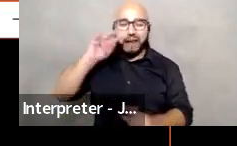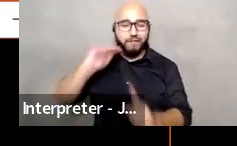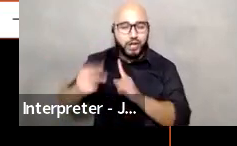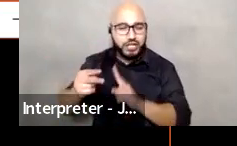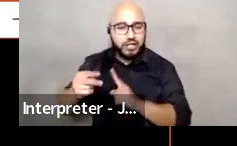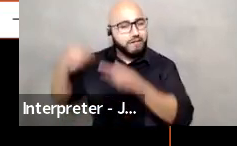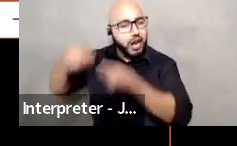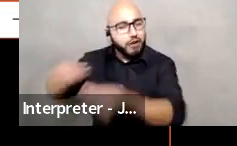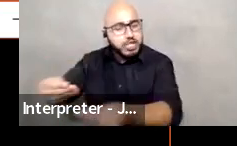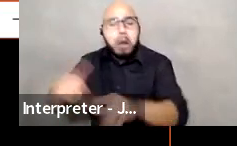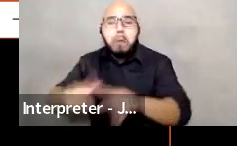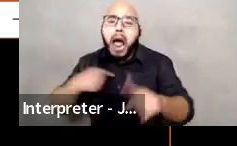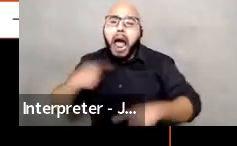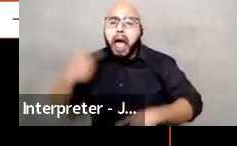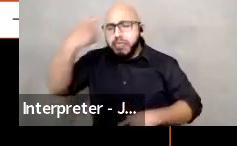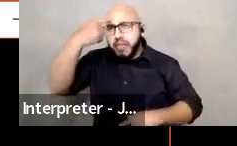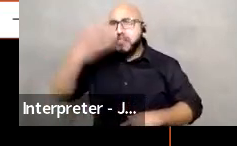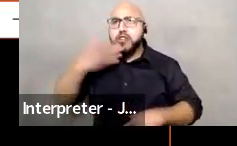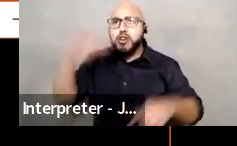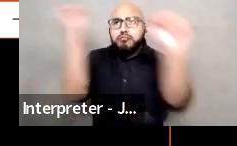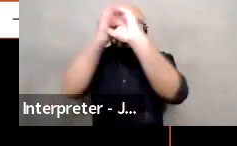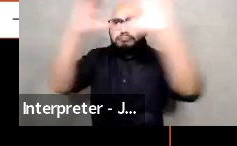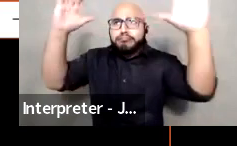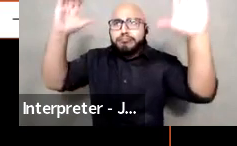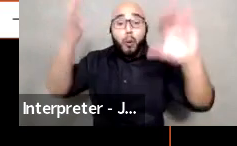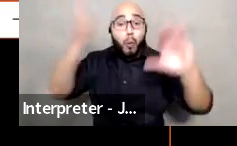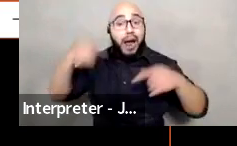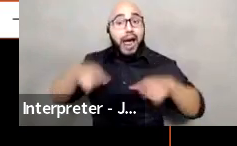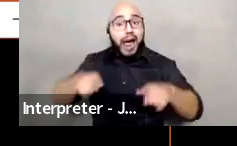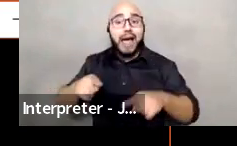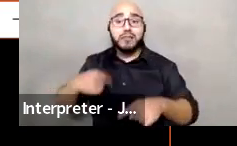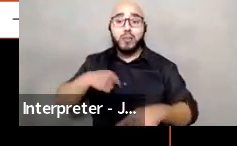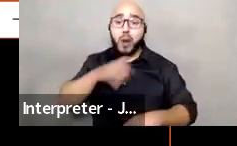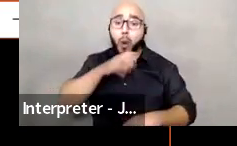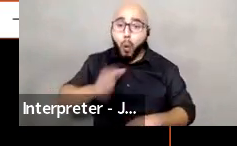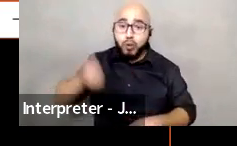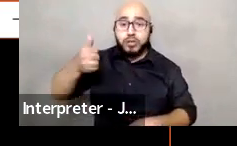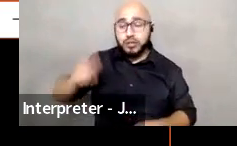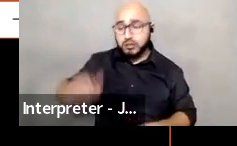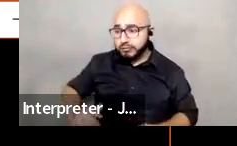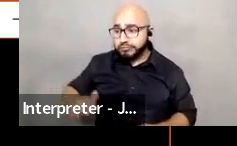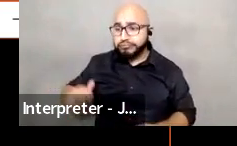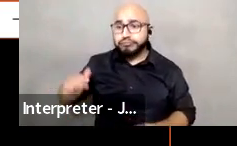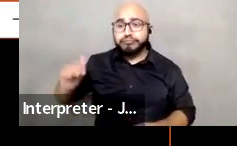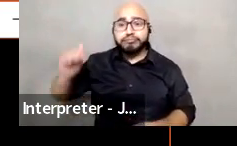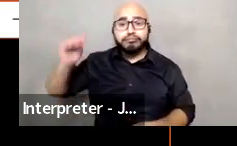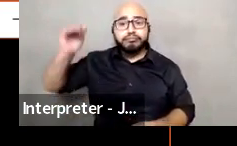But I think as we move, you know, as we get older and older, we don't totally abandon.